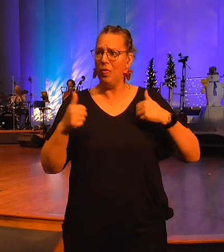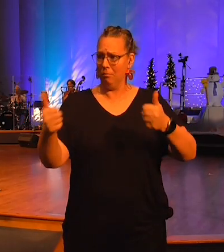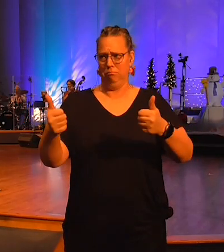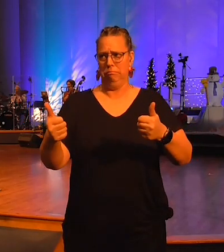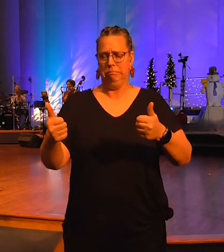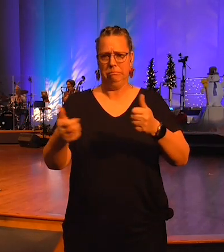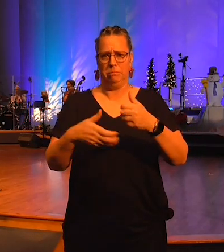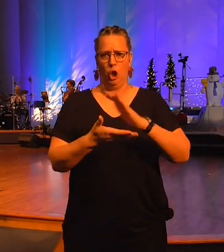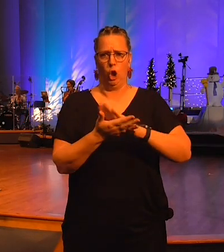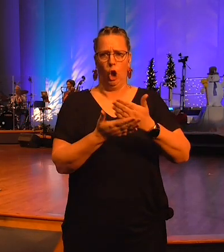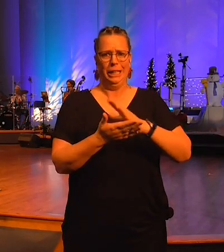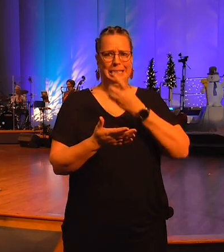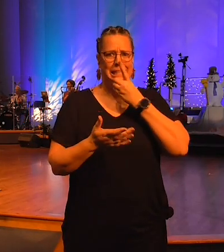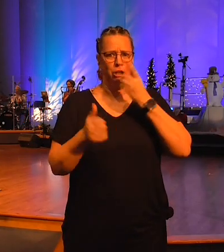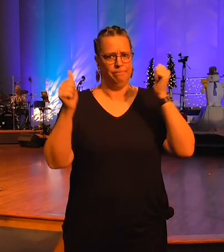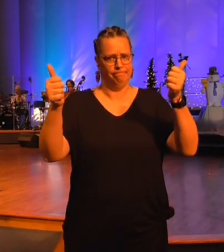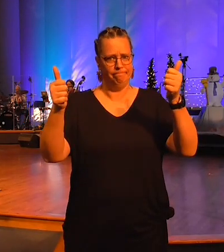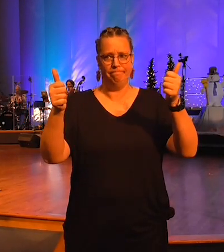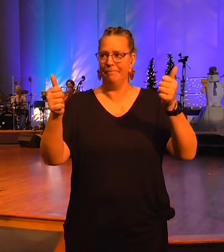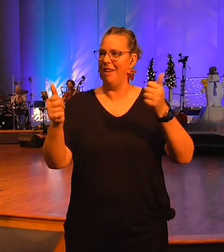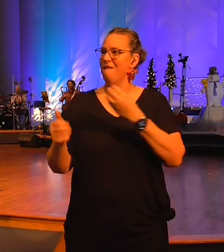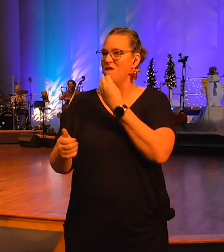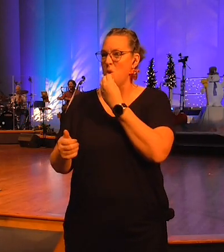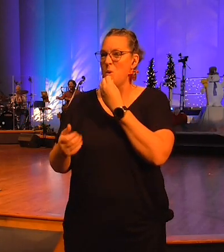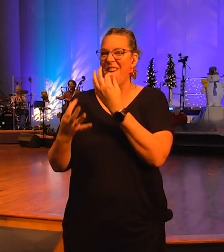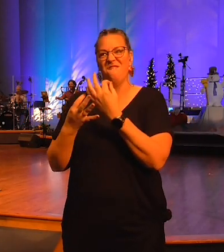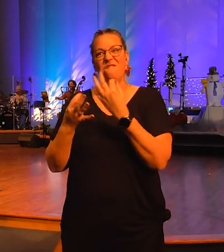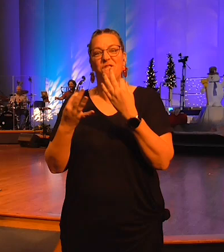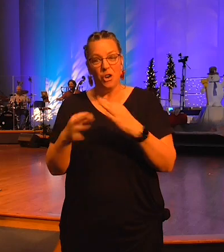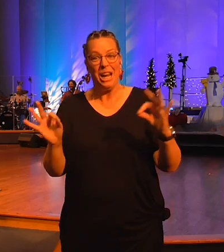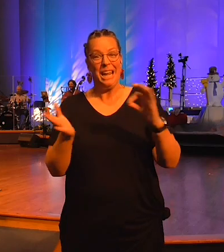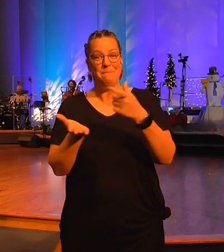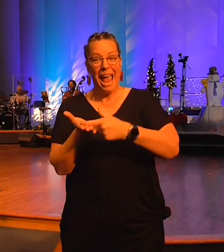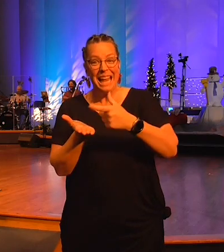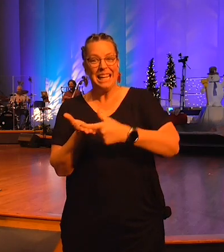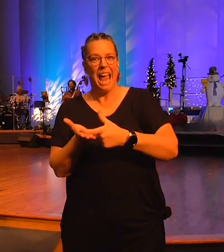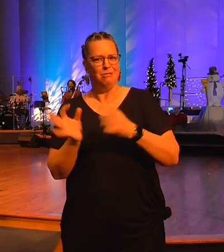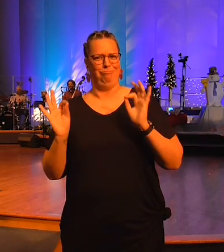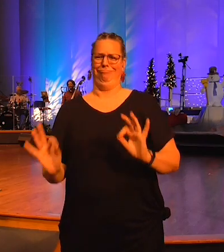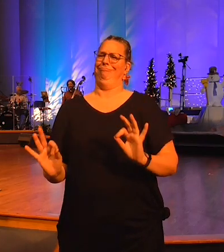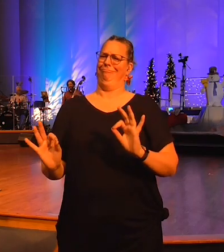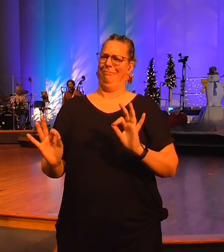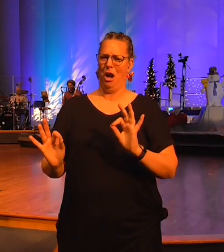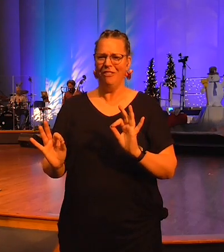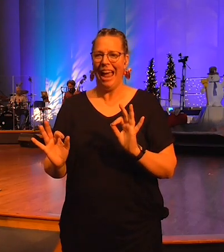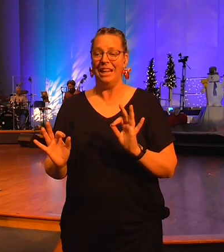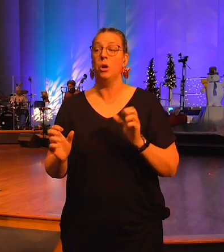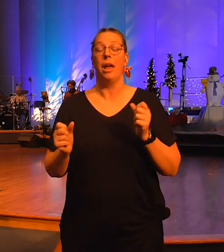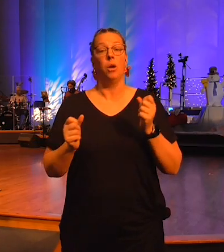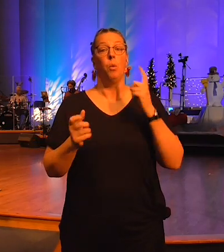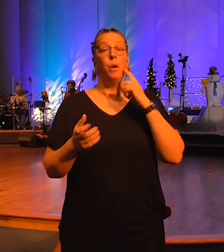about a hand for the Youth Ministry putting that dinner on yeah gluten-free pancakes where else